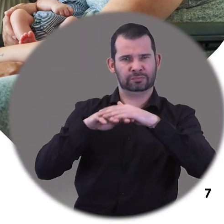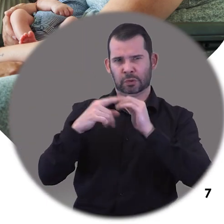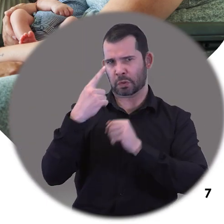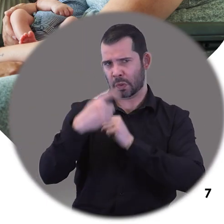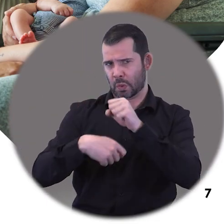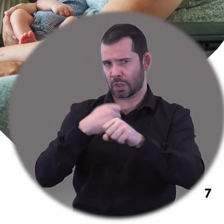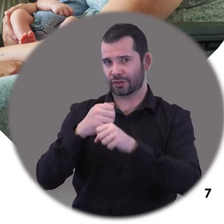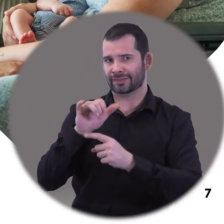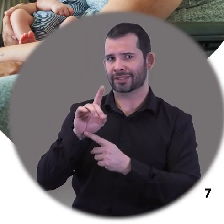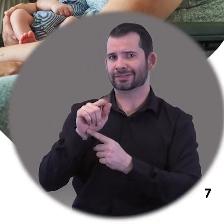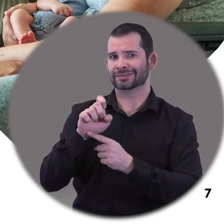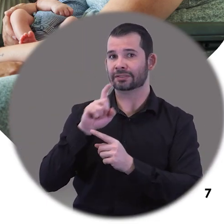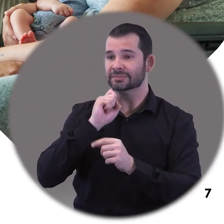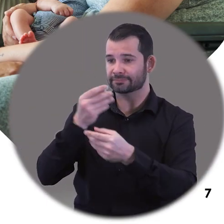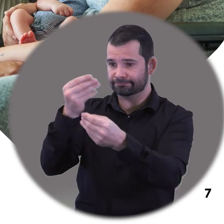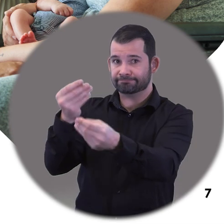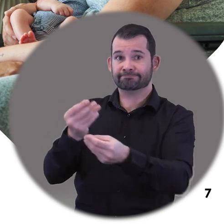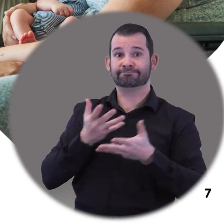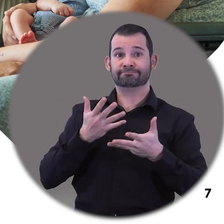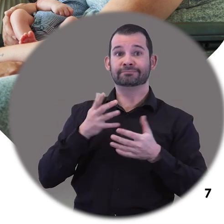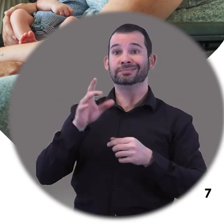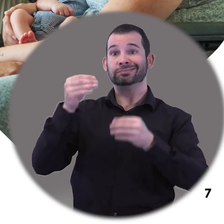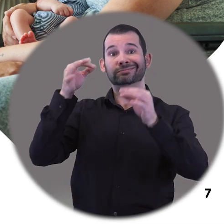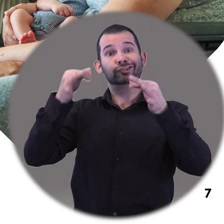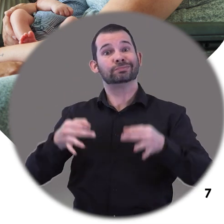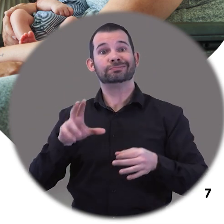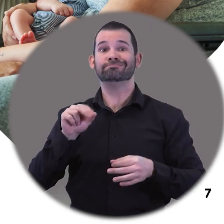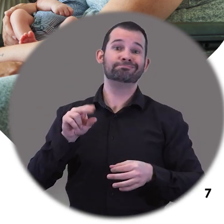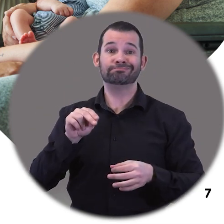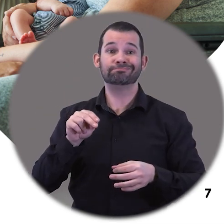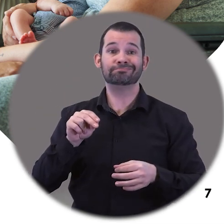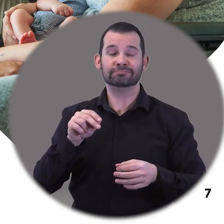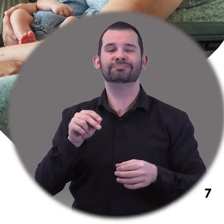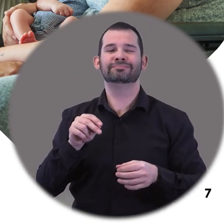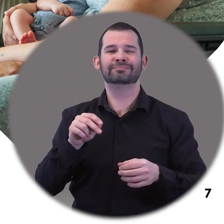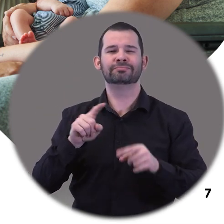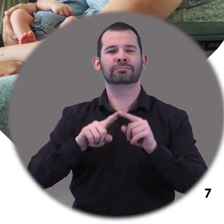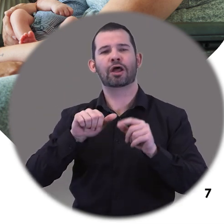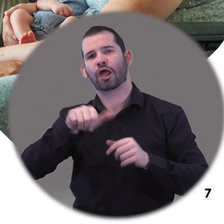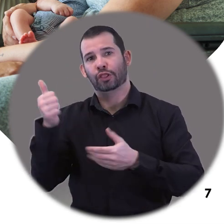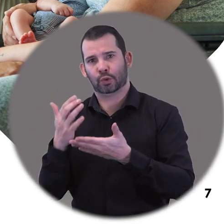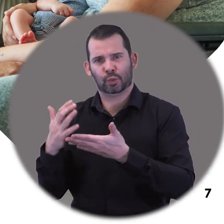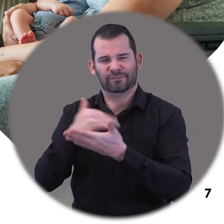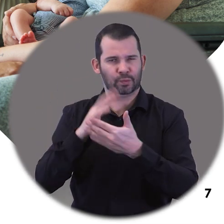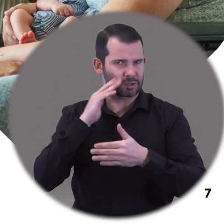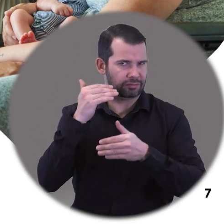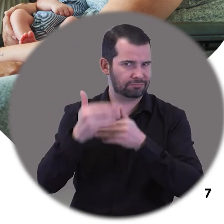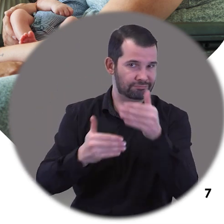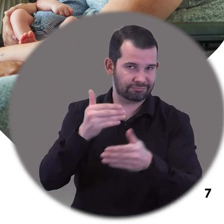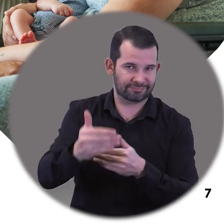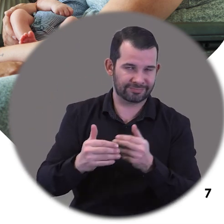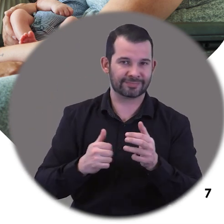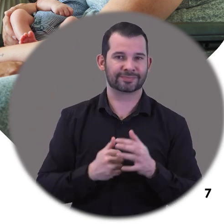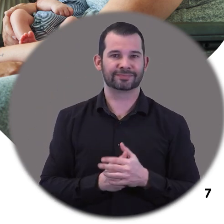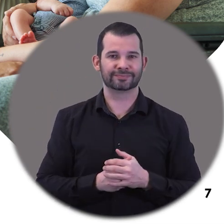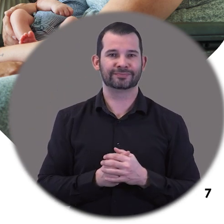within one year of the date of your notice of determination and another review will be completed.